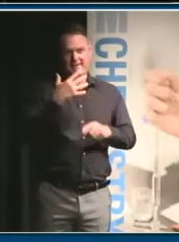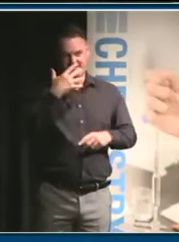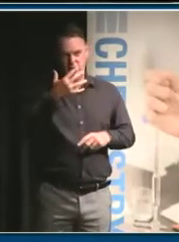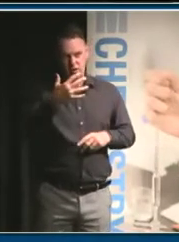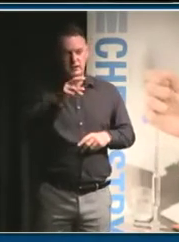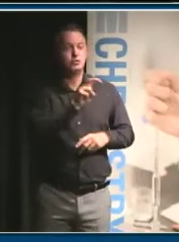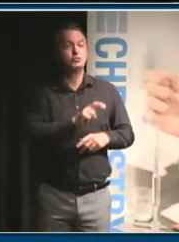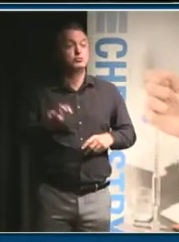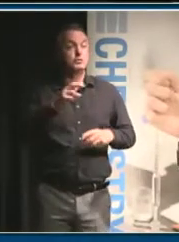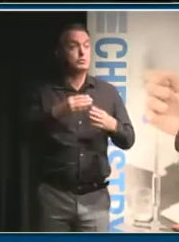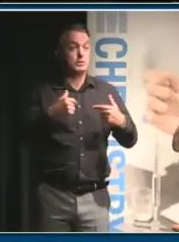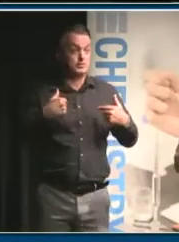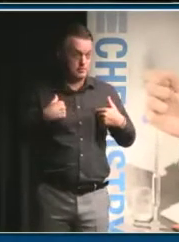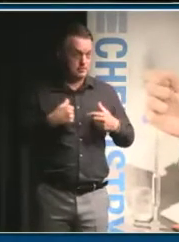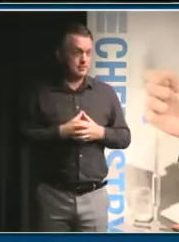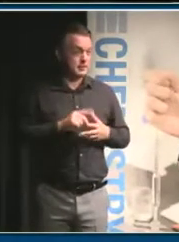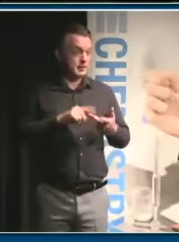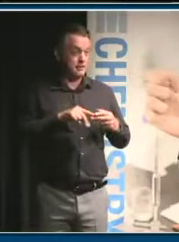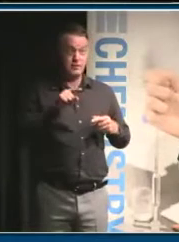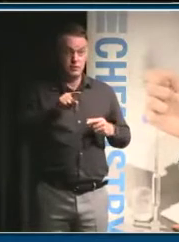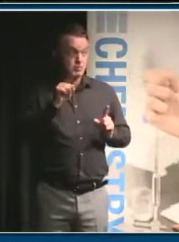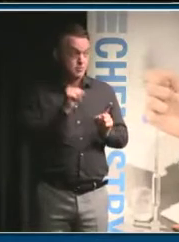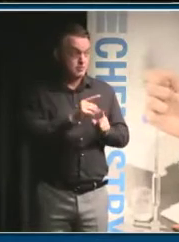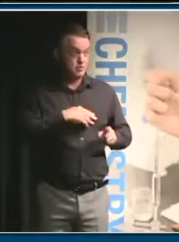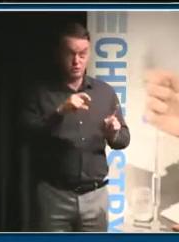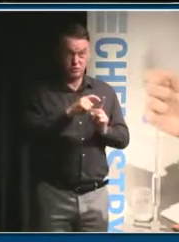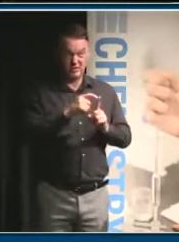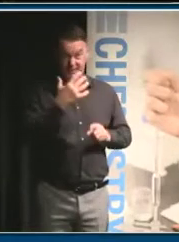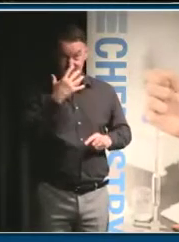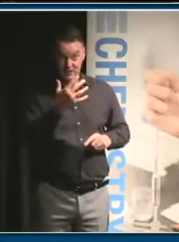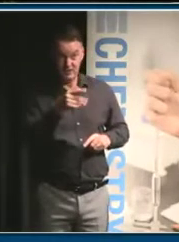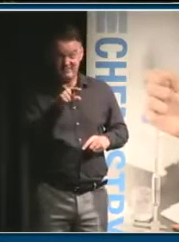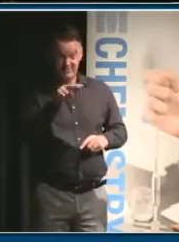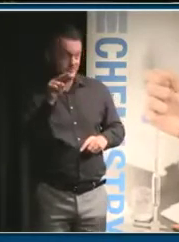and if you happen to see her after this talk out in the hall you'll find that she speaks perfect